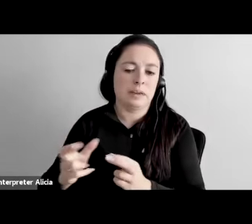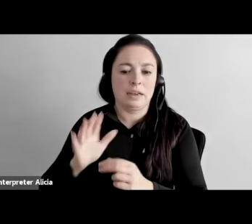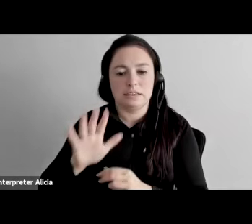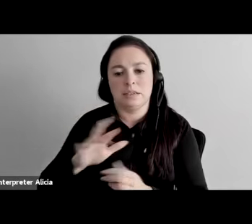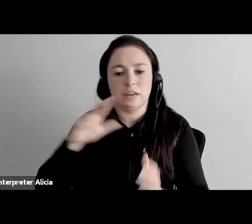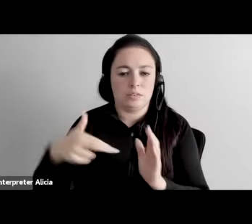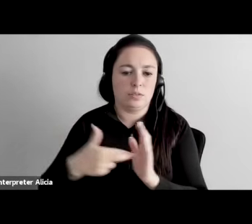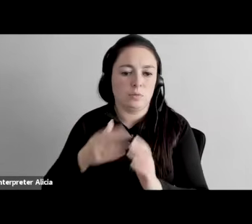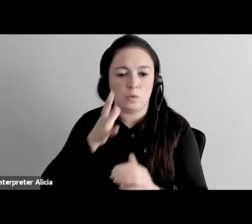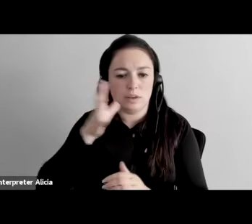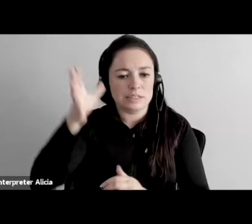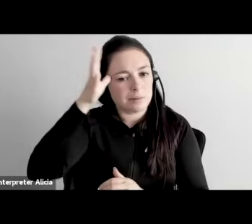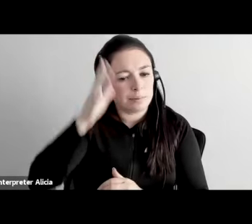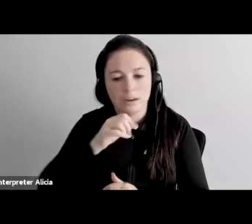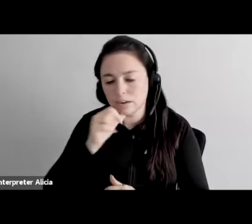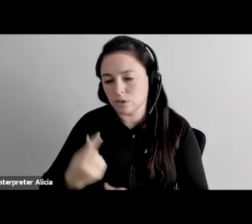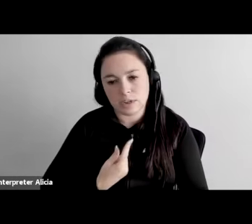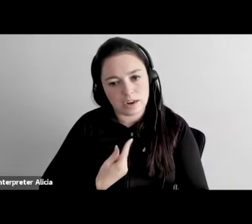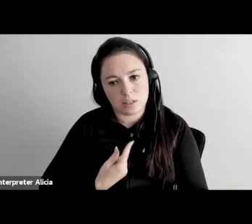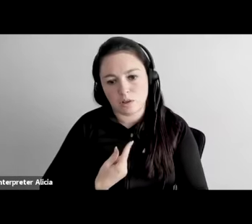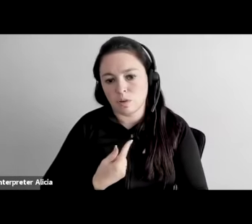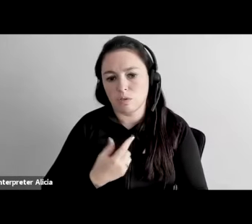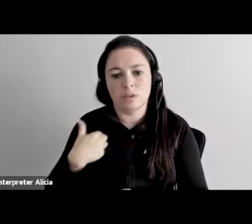You are not alone. We've always been here.